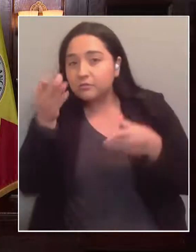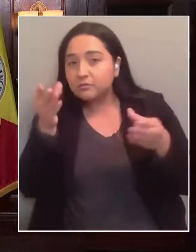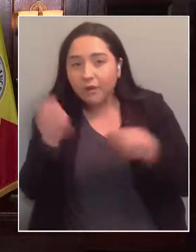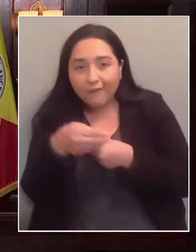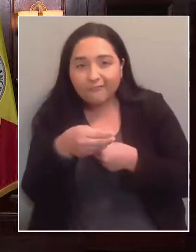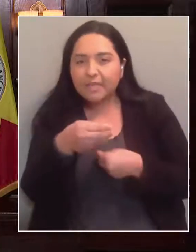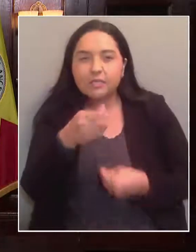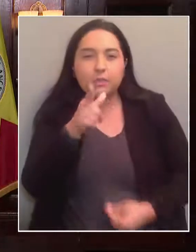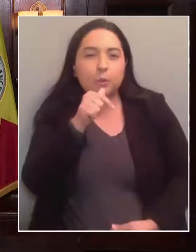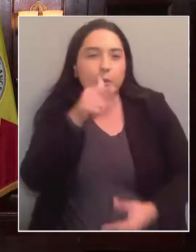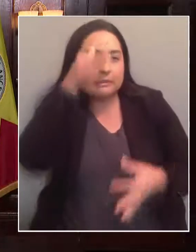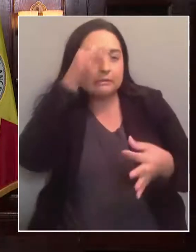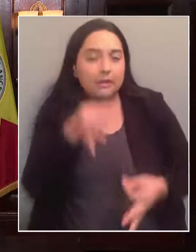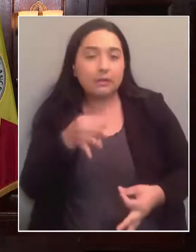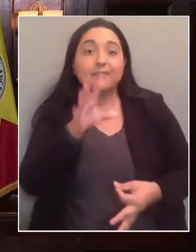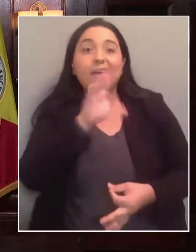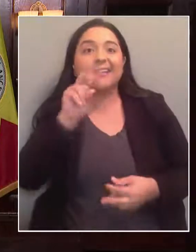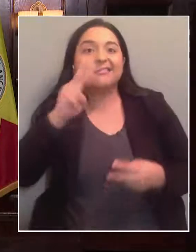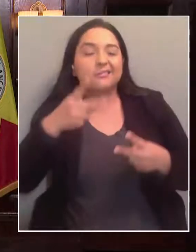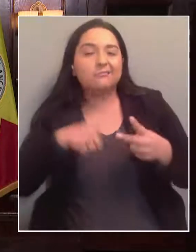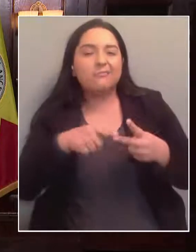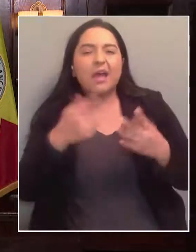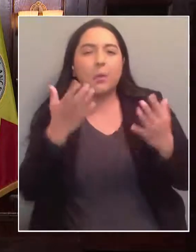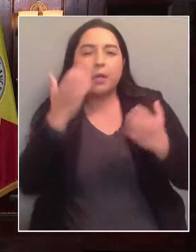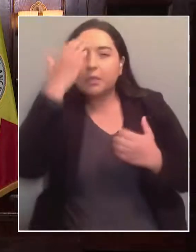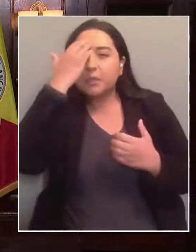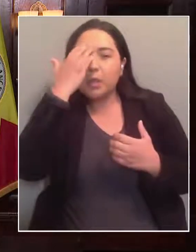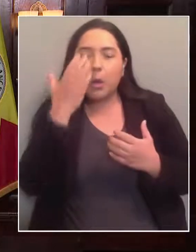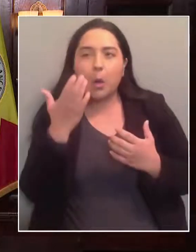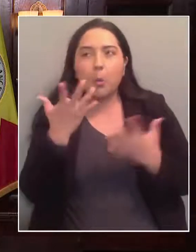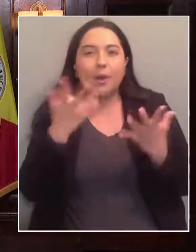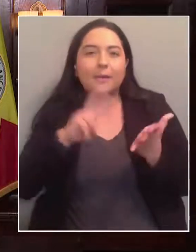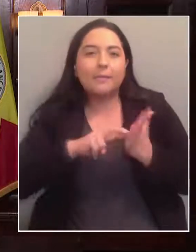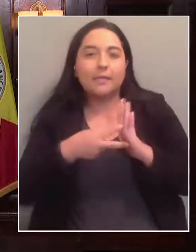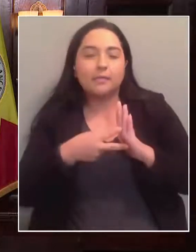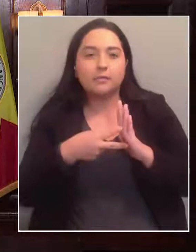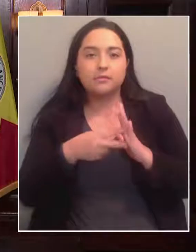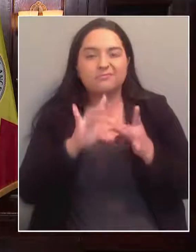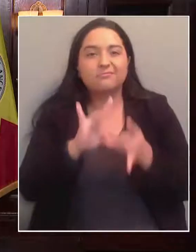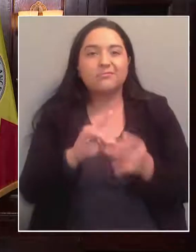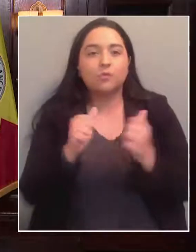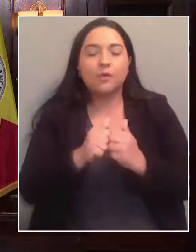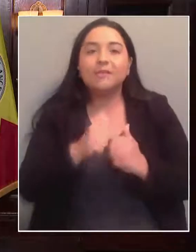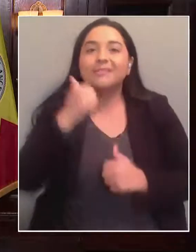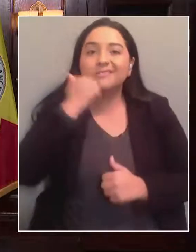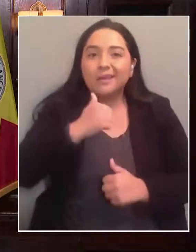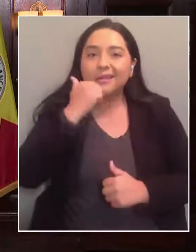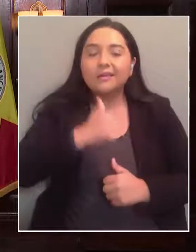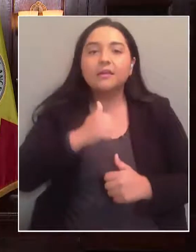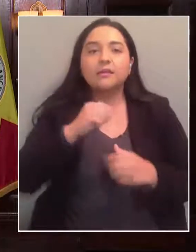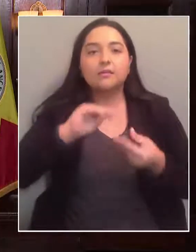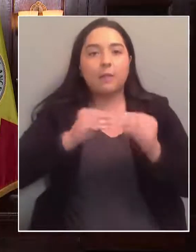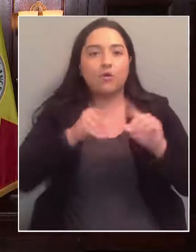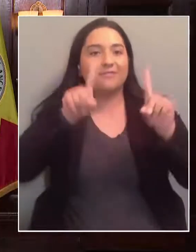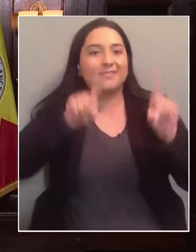OR THE GOVERNOR OR SOMEBODY ELSE. SXL WHAT DOES THIS MEAN TO THE TOTAL NUMBER OF COVID-19 TEST AVAILABLE TO ANGELINOS.